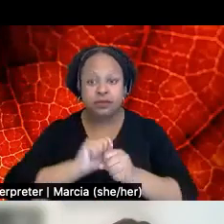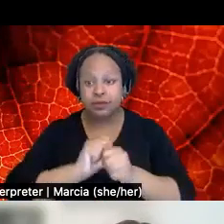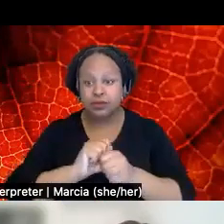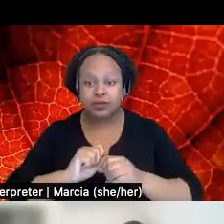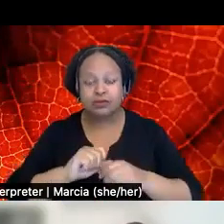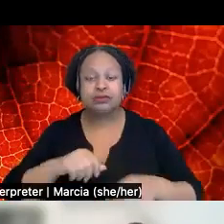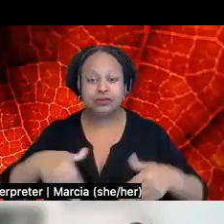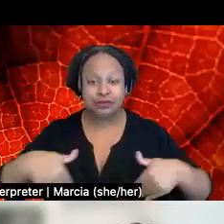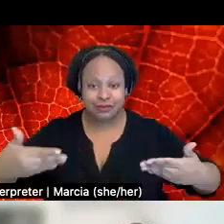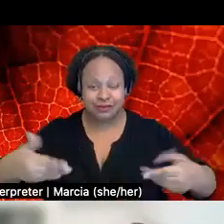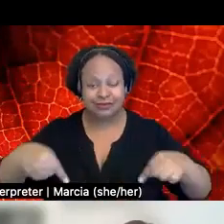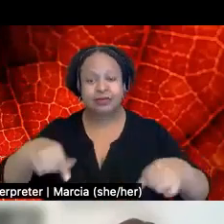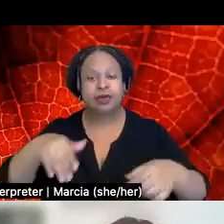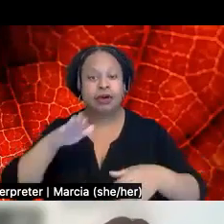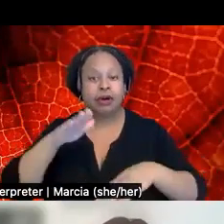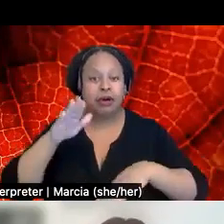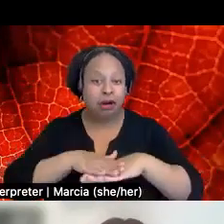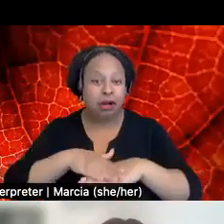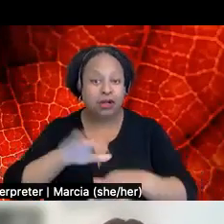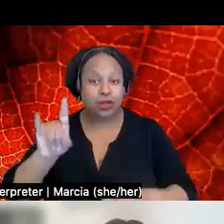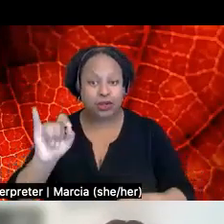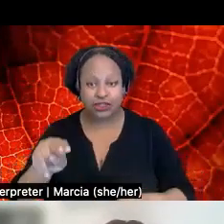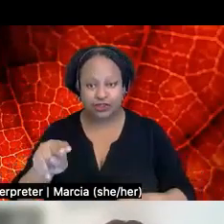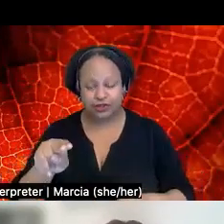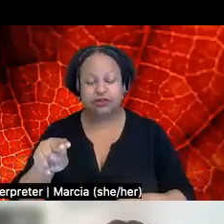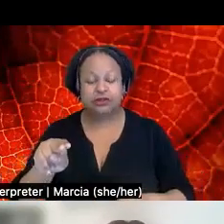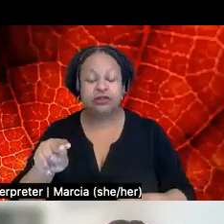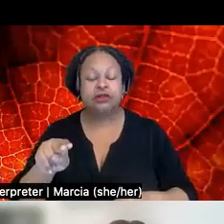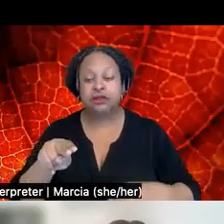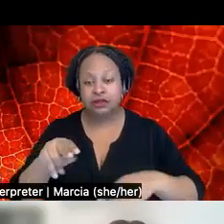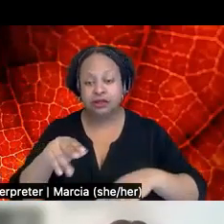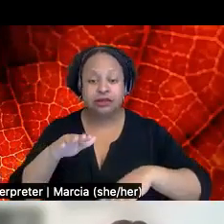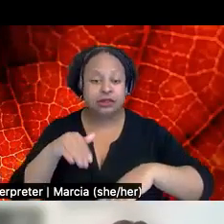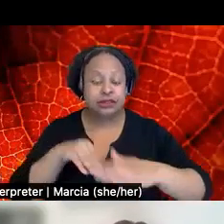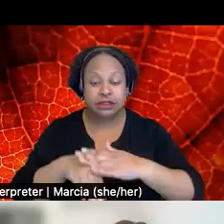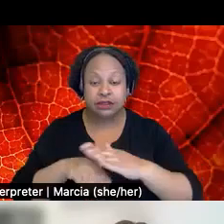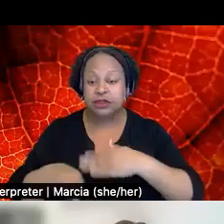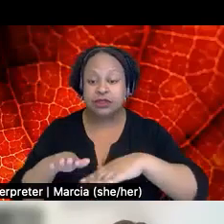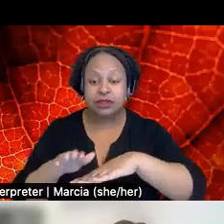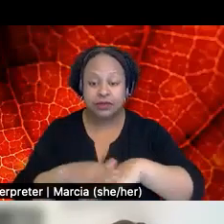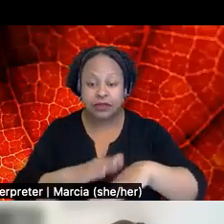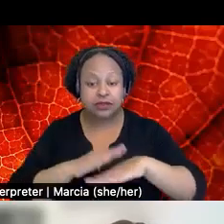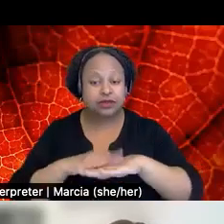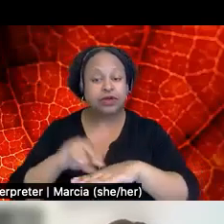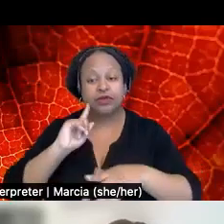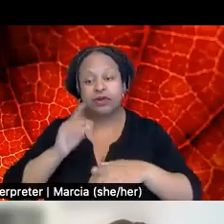accessibility advisor for professional faculty services for the St.George Campus.